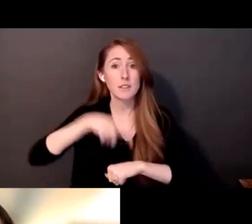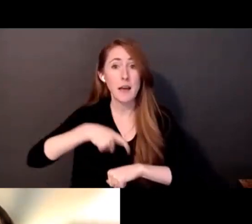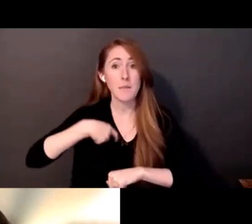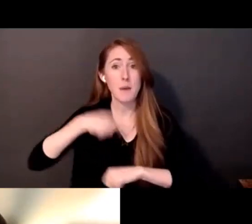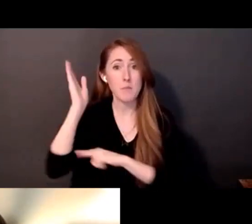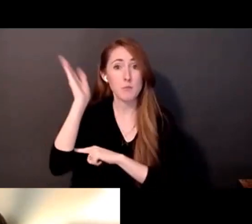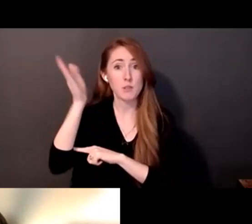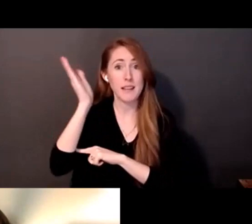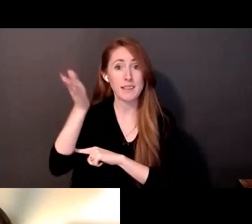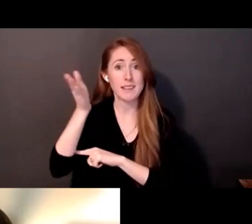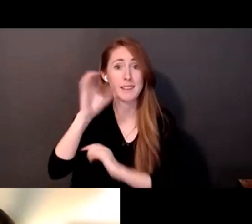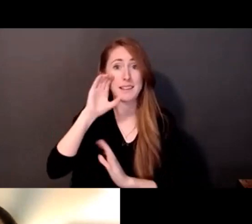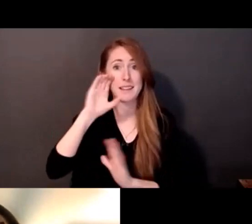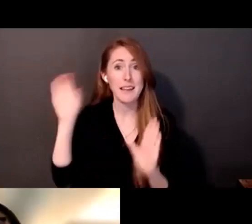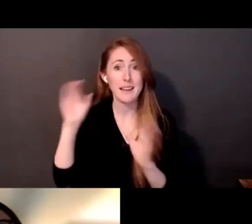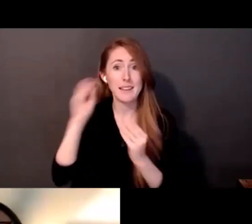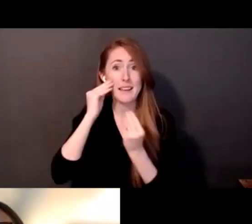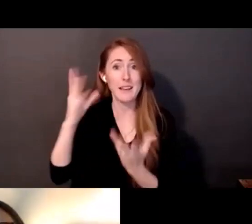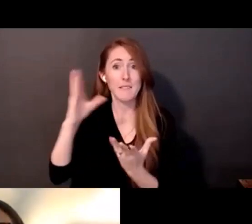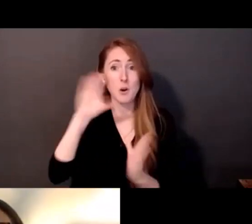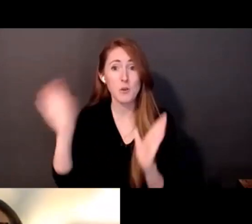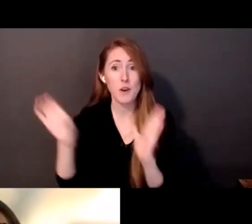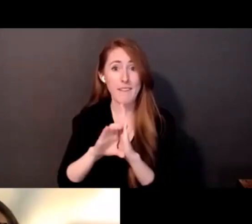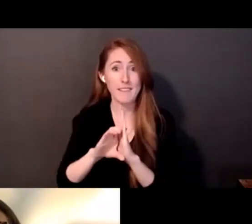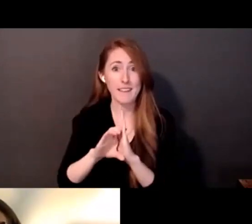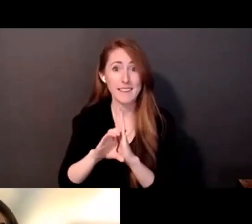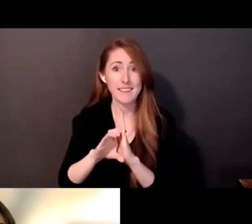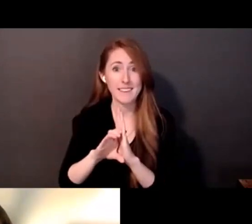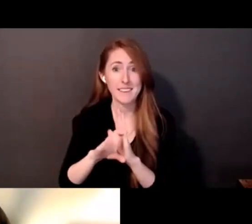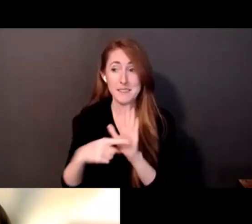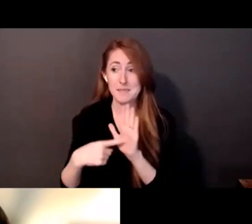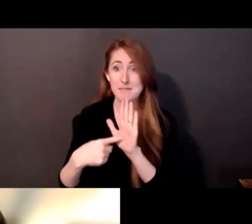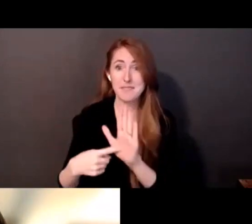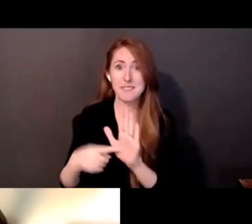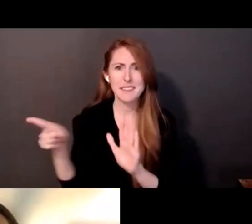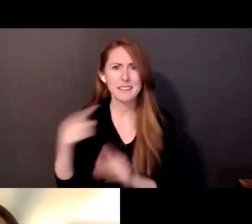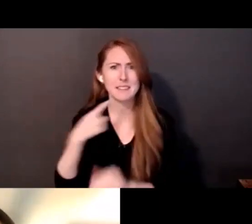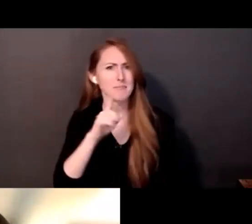for example, they were like, this is not a scientific poster.